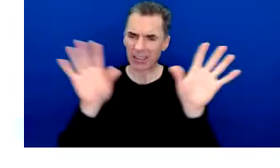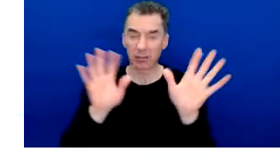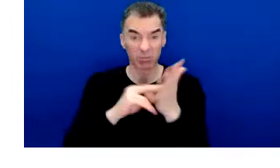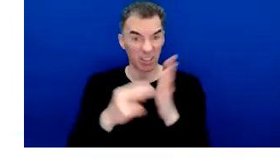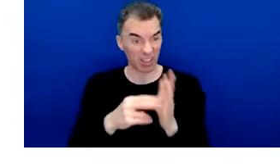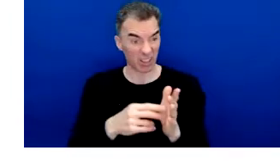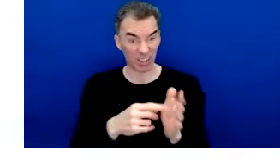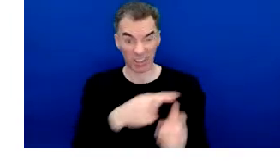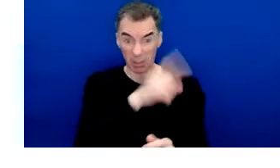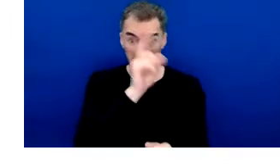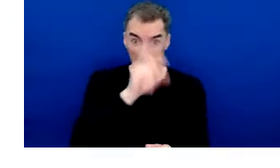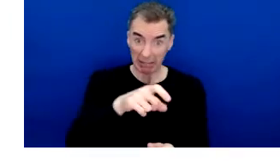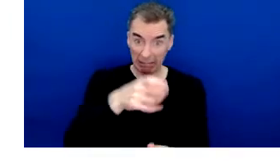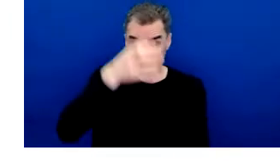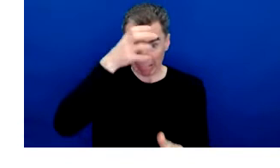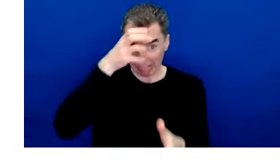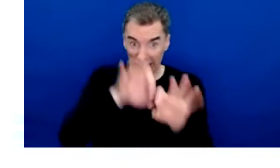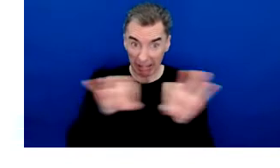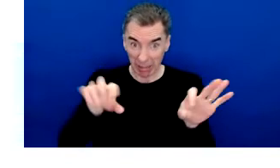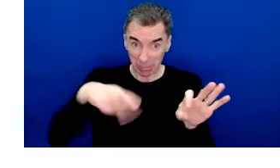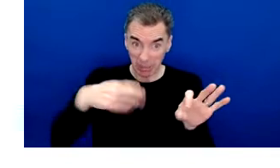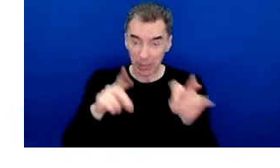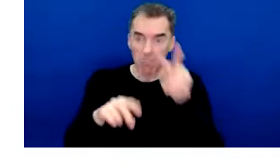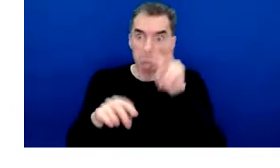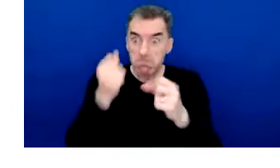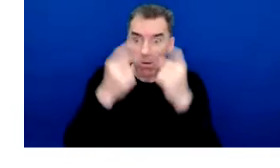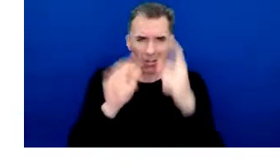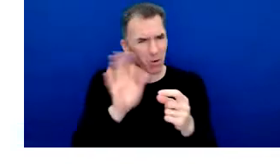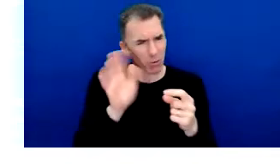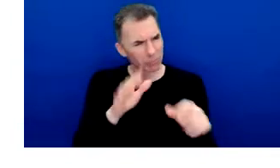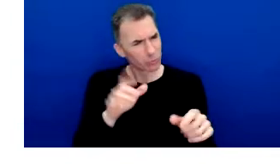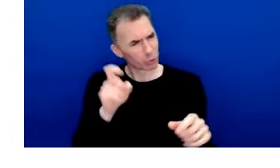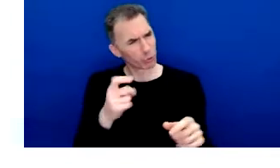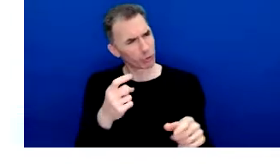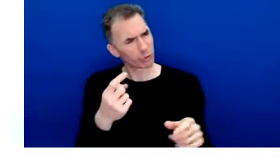And honestly, I looked through the catalog and I looked through our mission